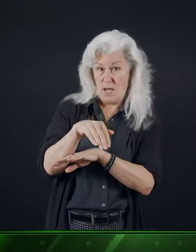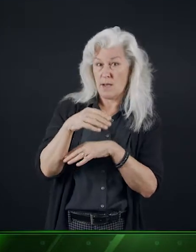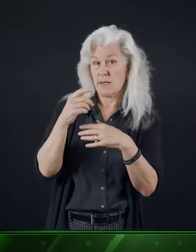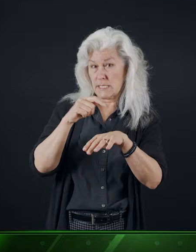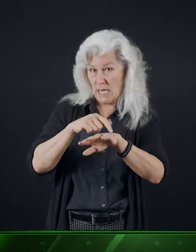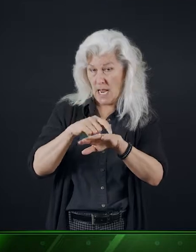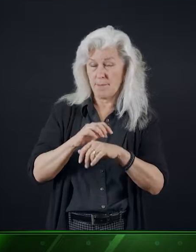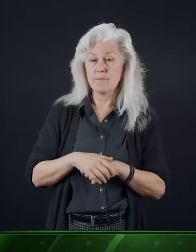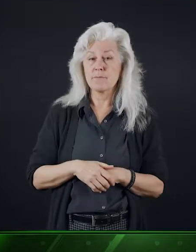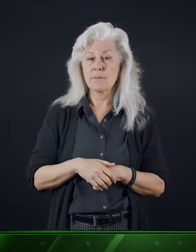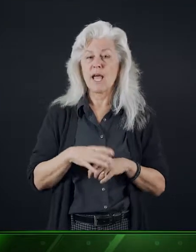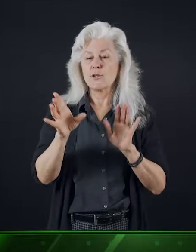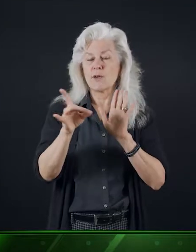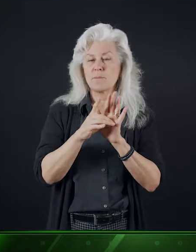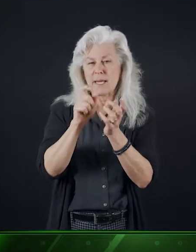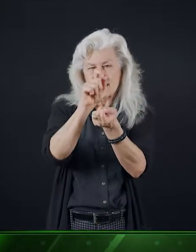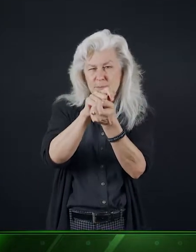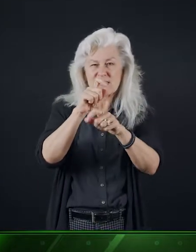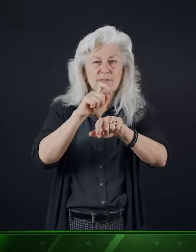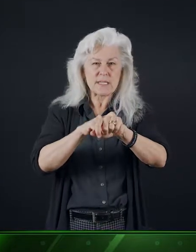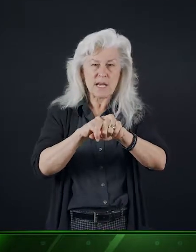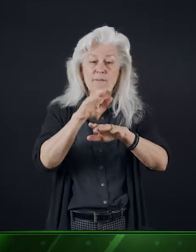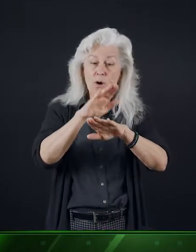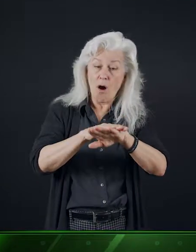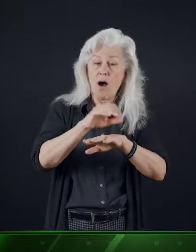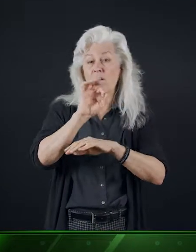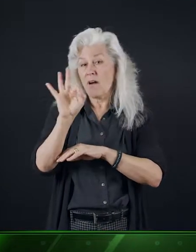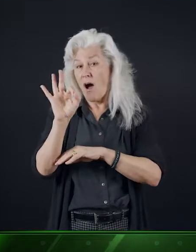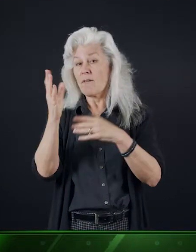You can also pick a custom time for it to turn on and off. Yeah!